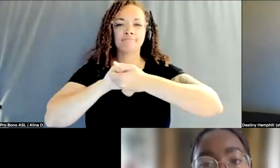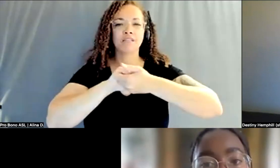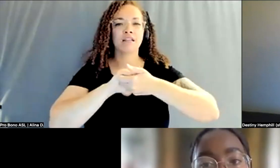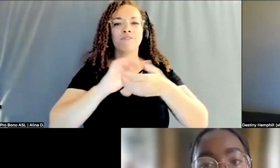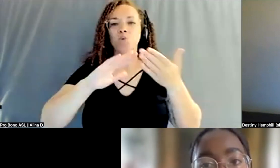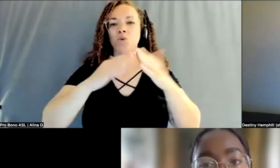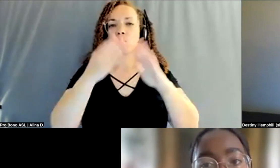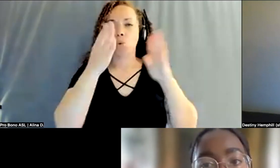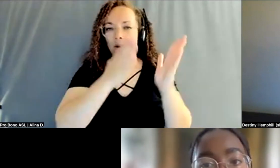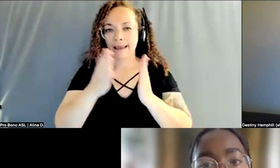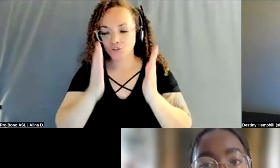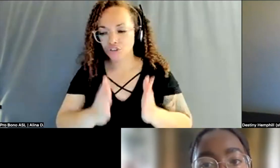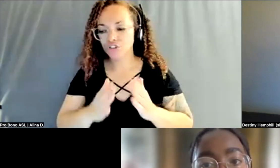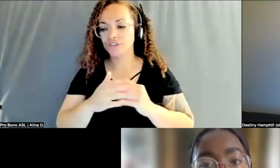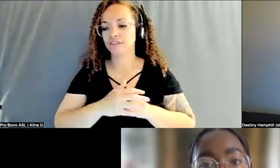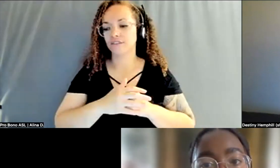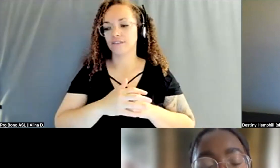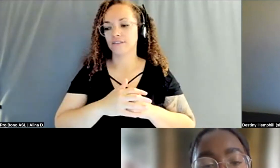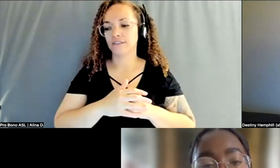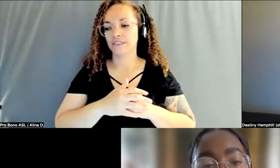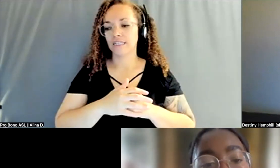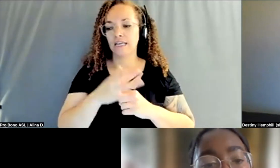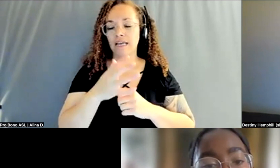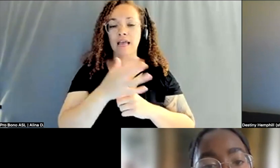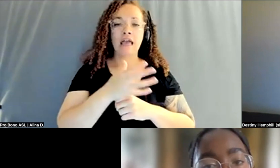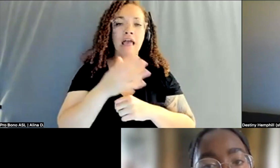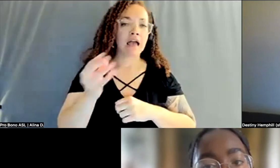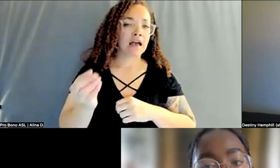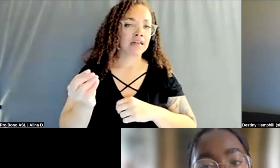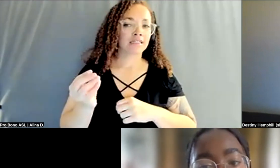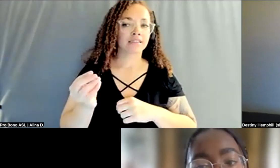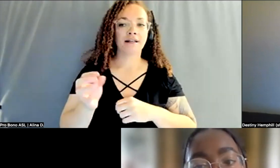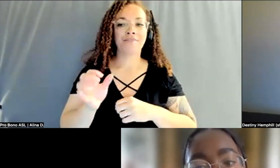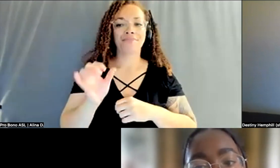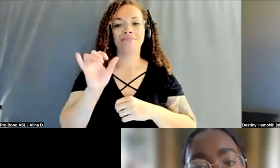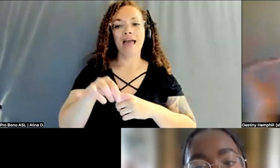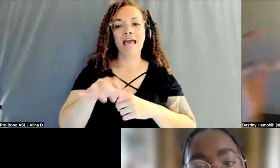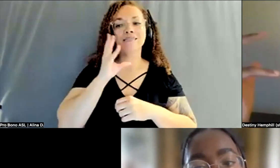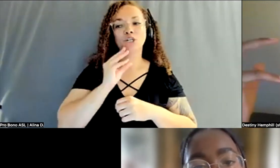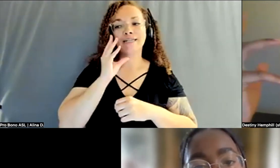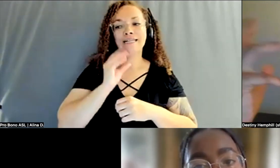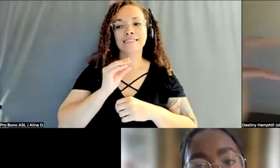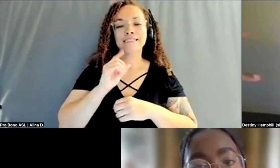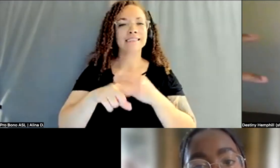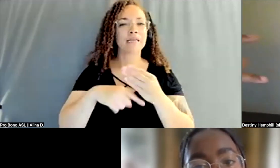that experience of community organizing from about 2013-2017 made me feel like so much was possible